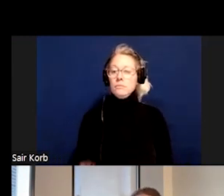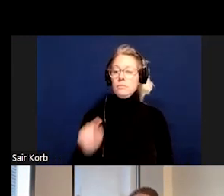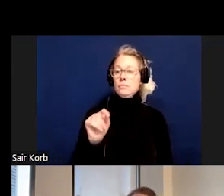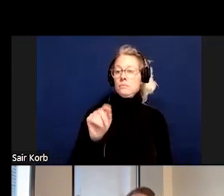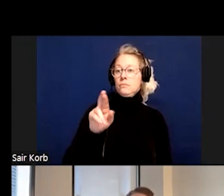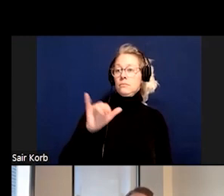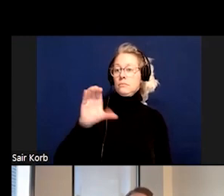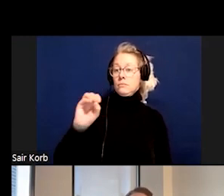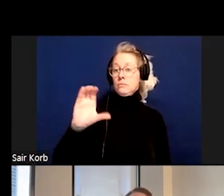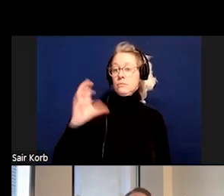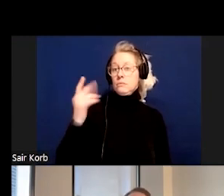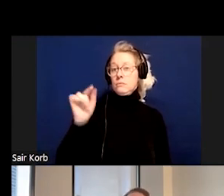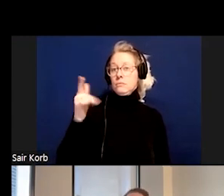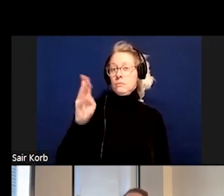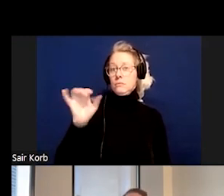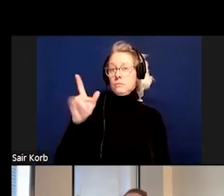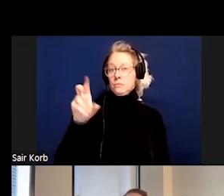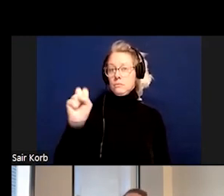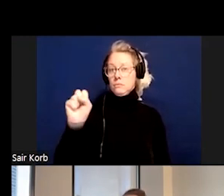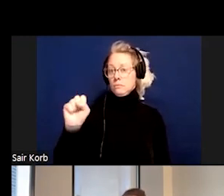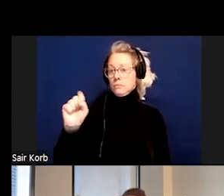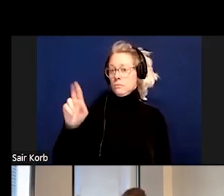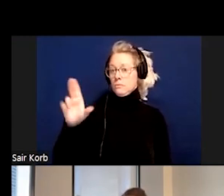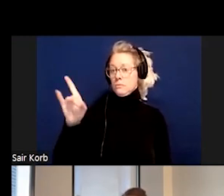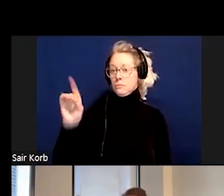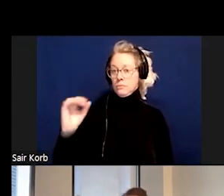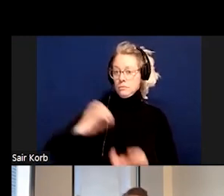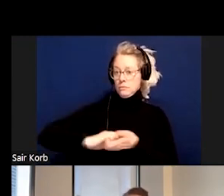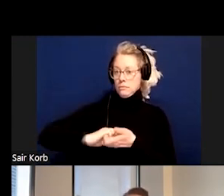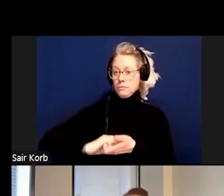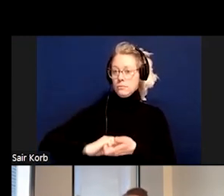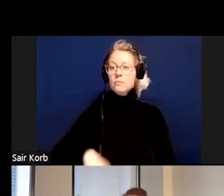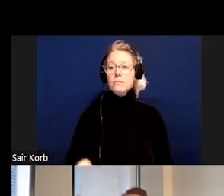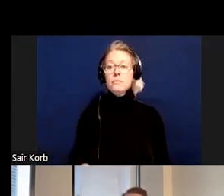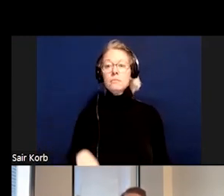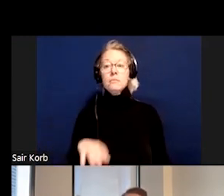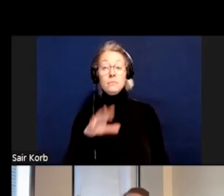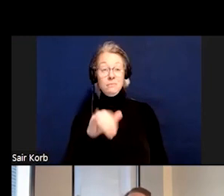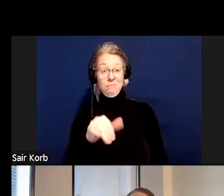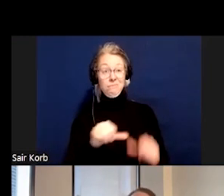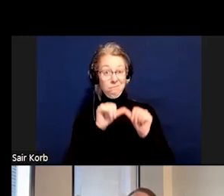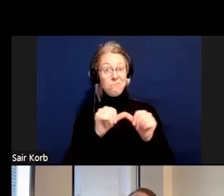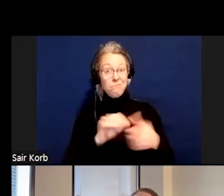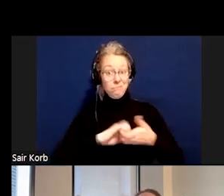continues into 2023. Alongside this program, we will be piloting a new Art for Social Change